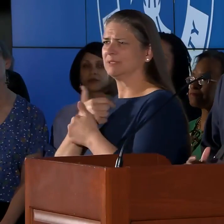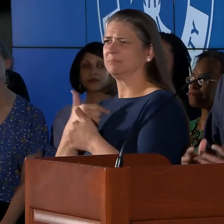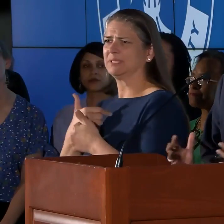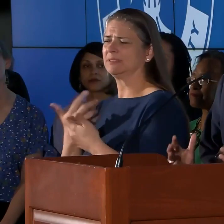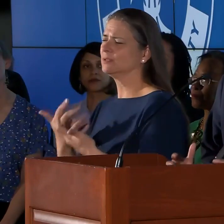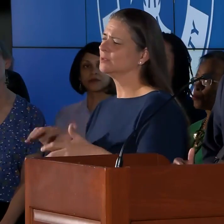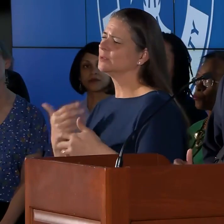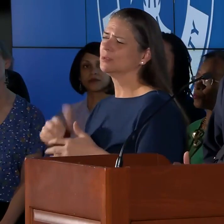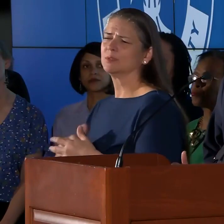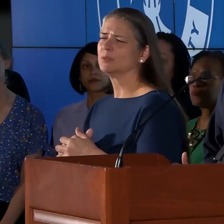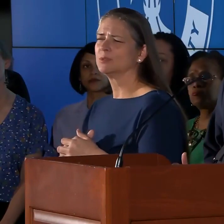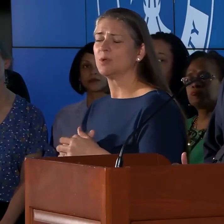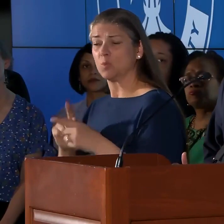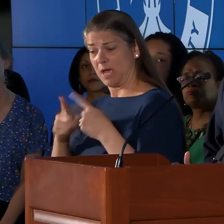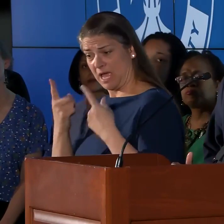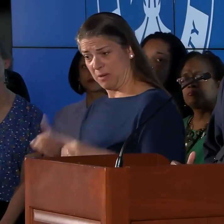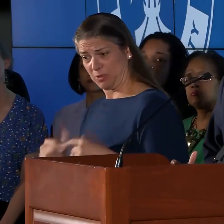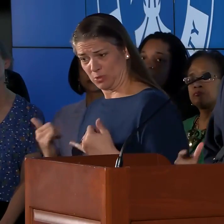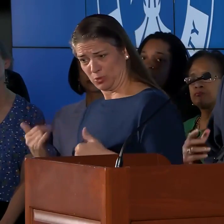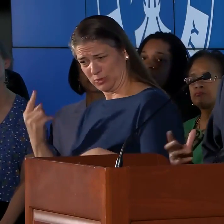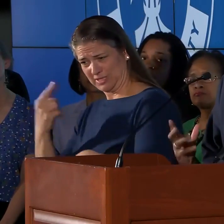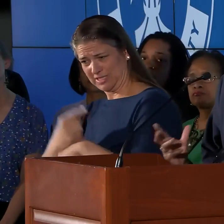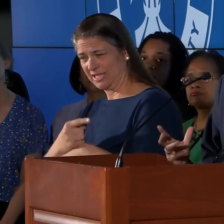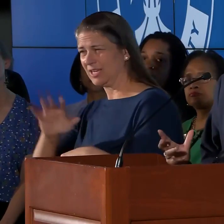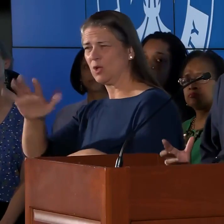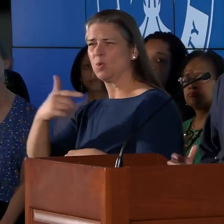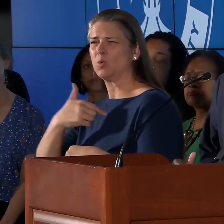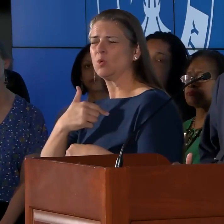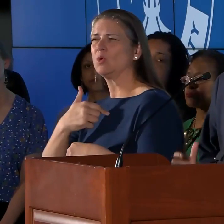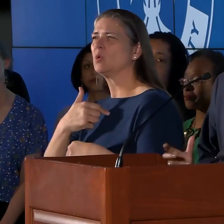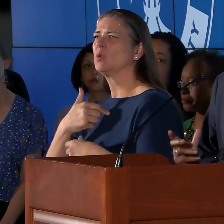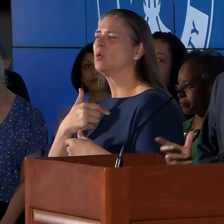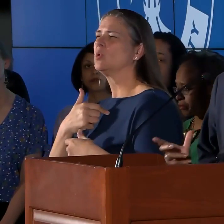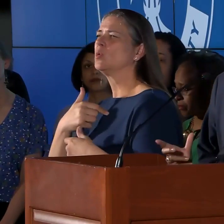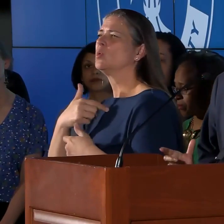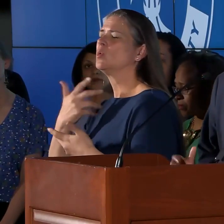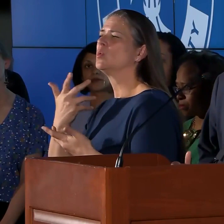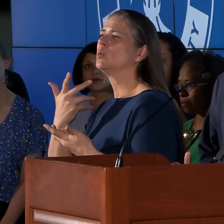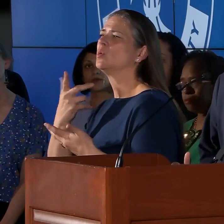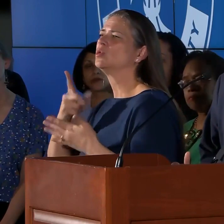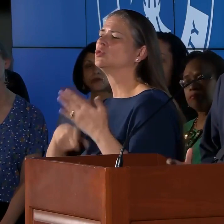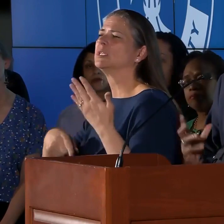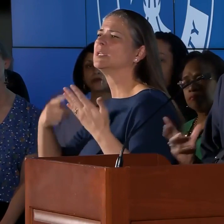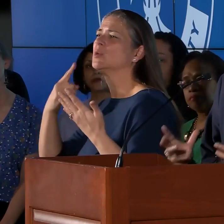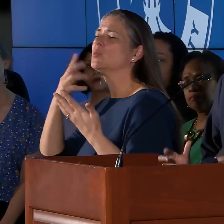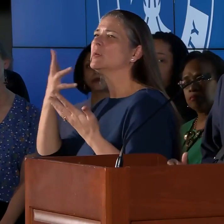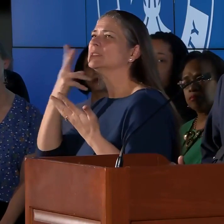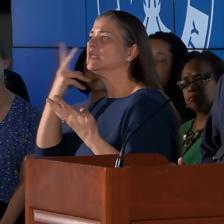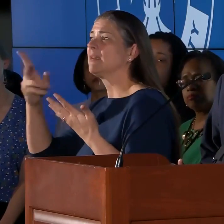the evil that took place today. We shouldn't hear the tears that were coming out from these families